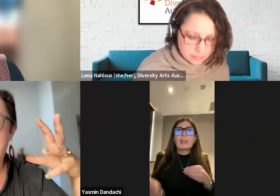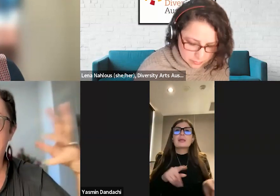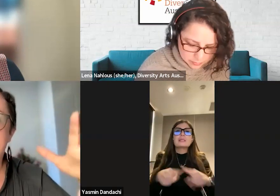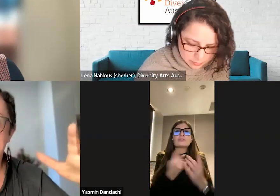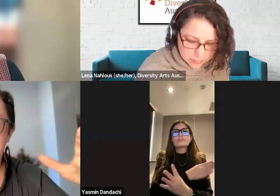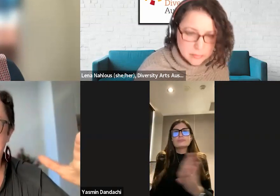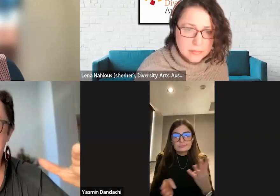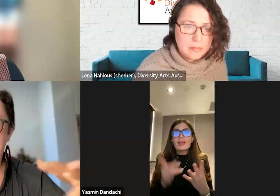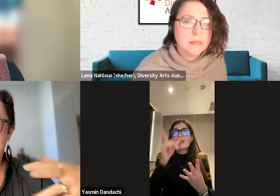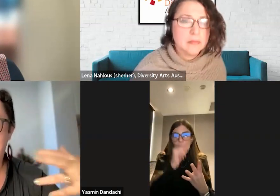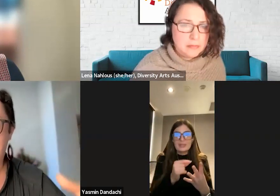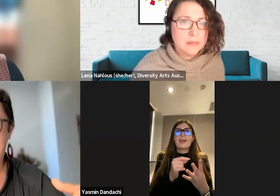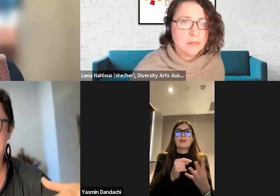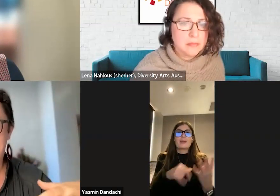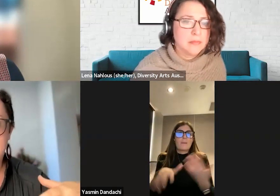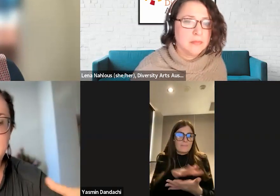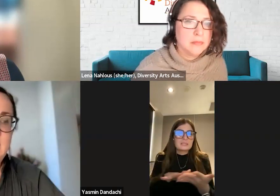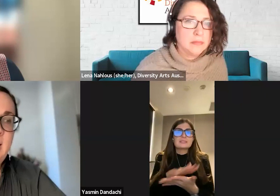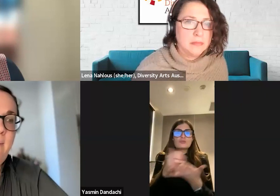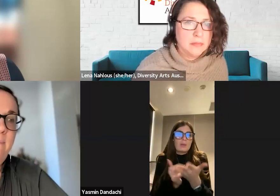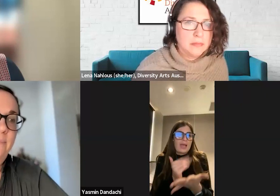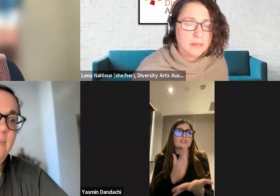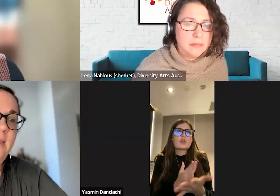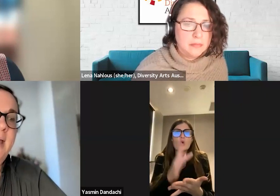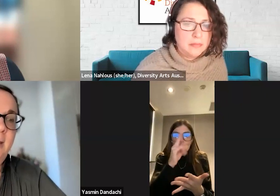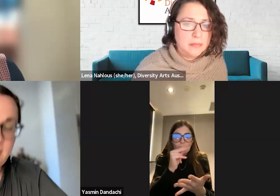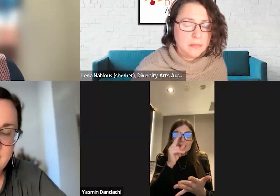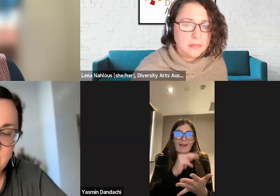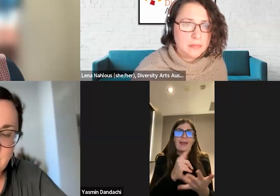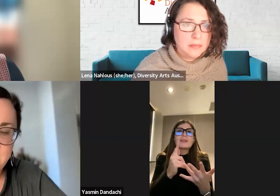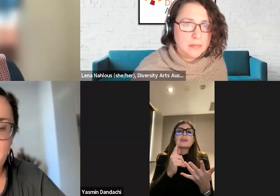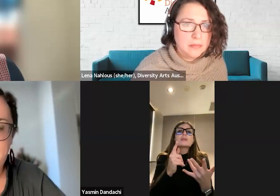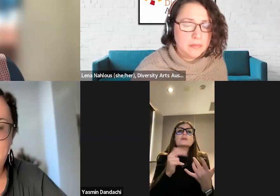the mix to increase that equity position and that recognition of what's